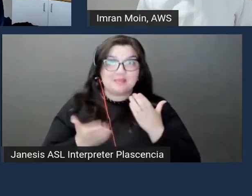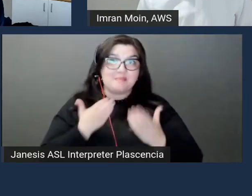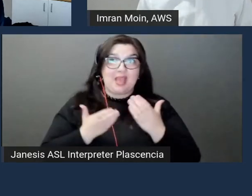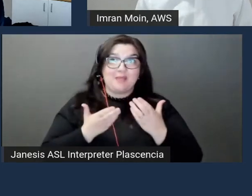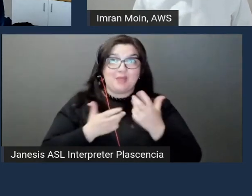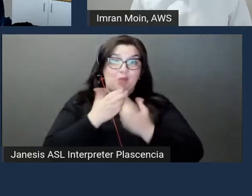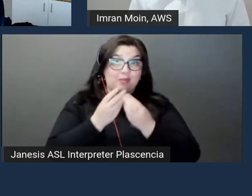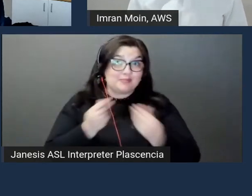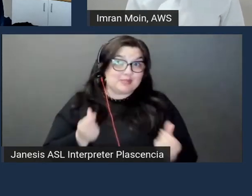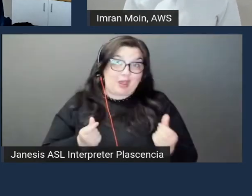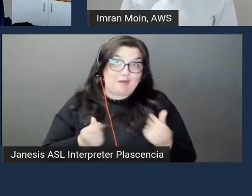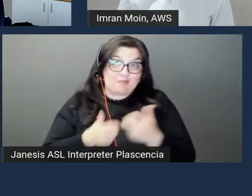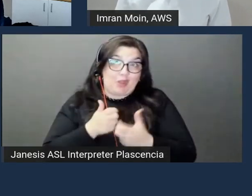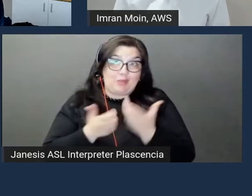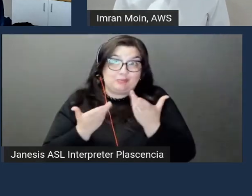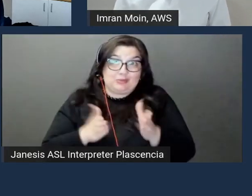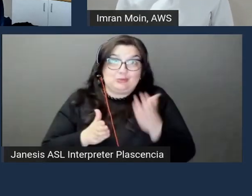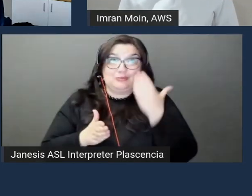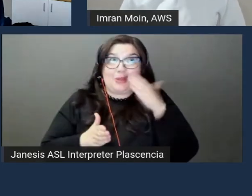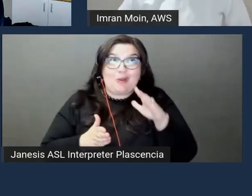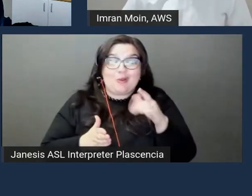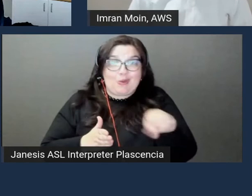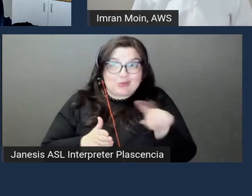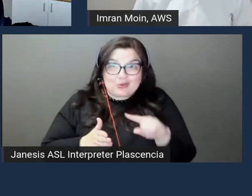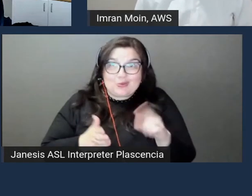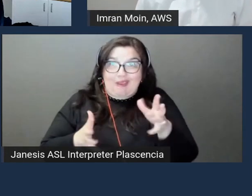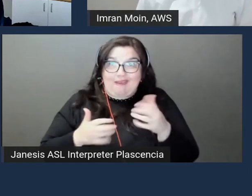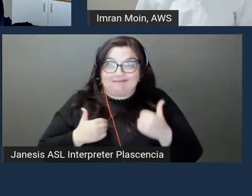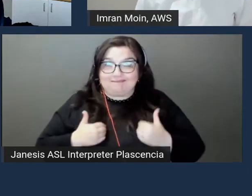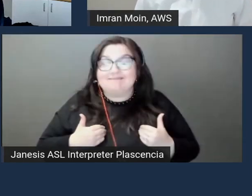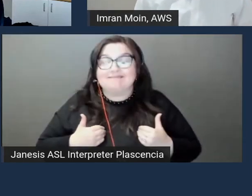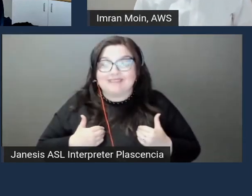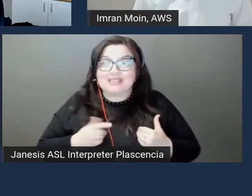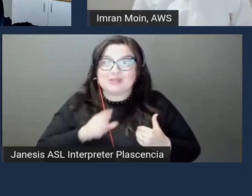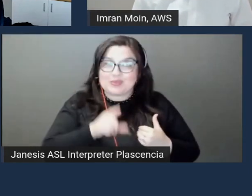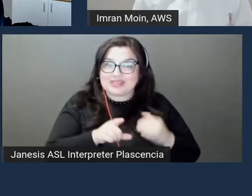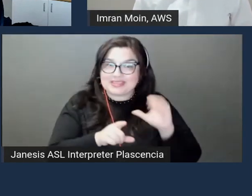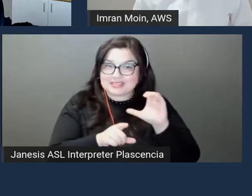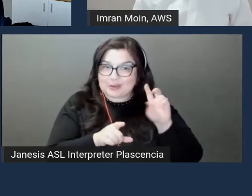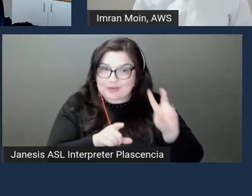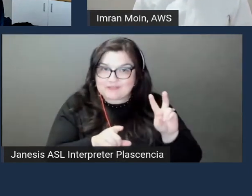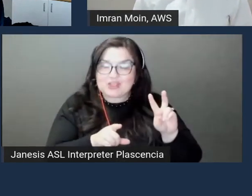So, but again, computer vision is very powerful, especially with all the platforms like SageMaker,